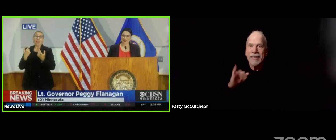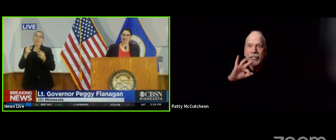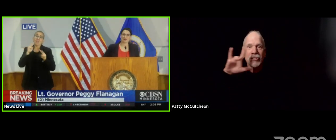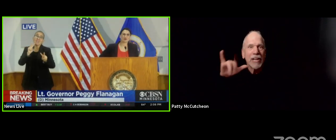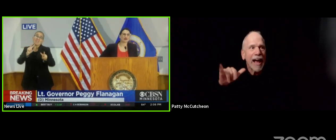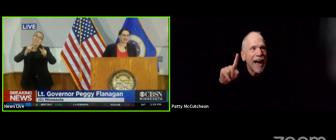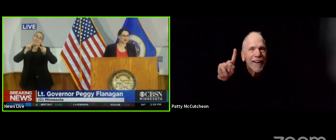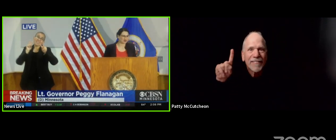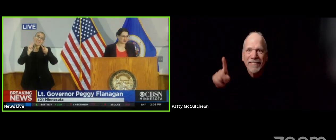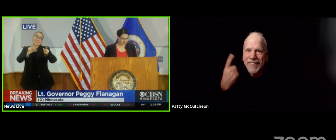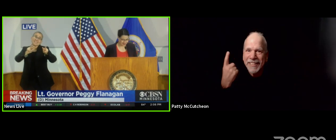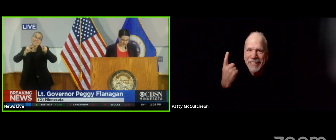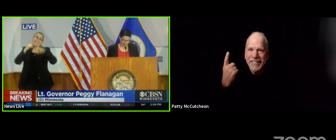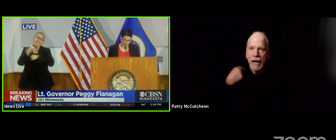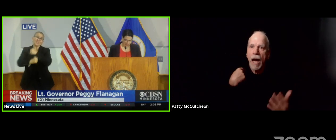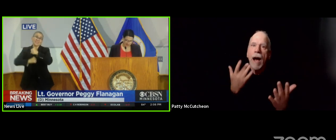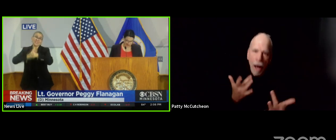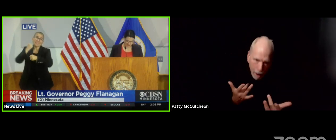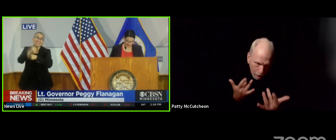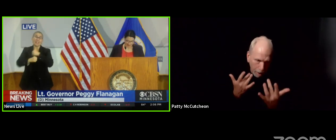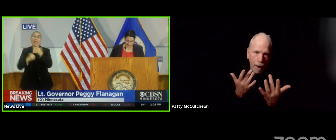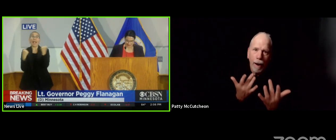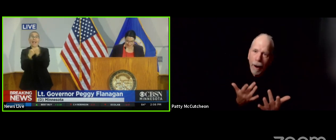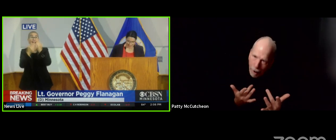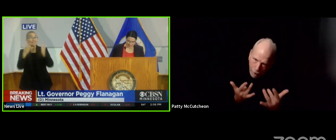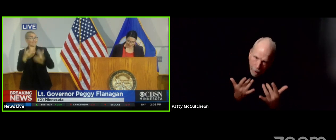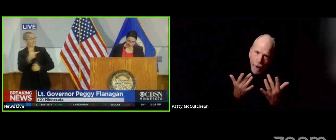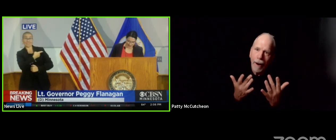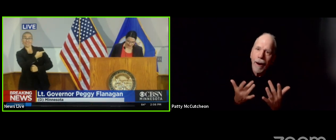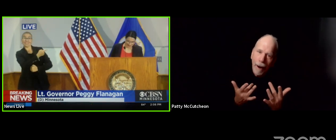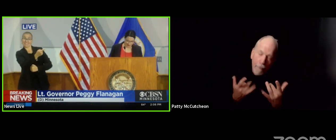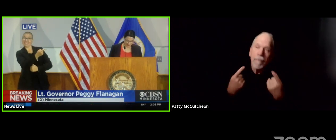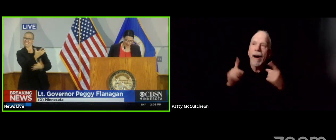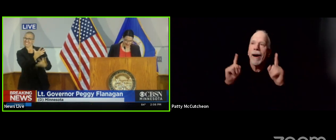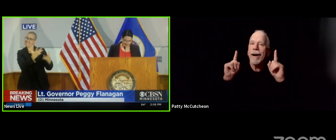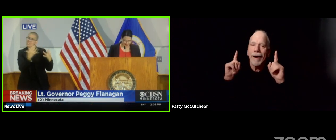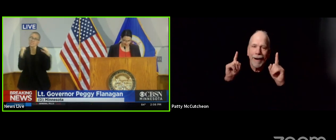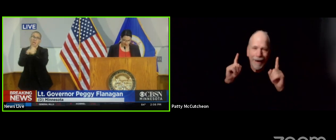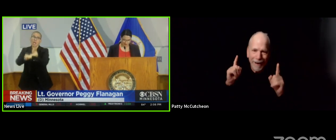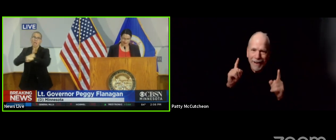HAVE BEEN WORKING TOWARDS FOR YEARS. THE DAY THAT THE ALEC SMITH INSULIN AFFORDABILITY